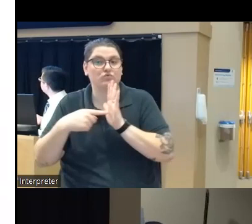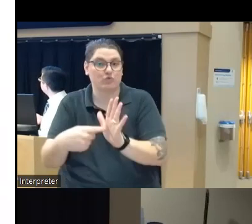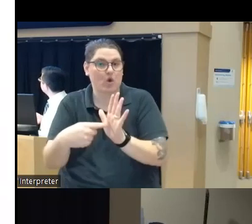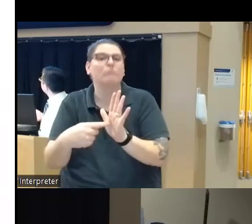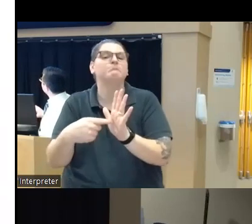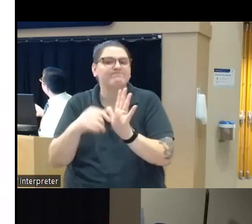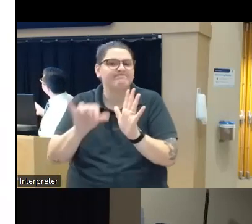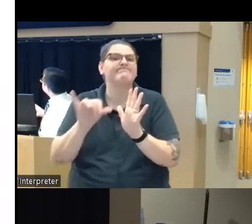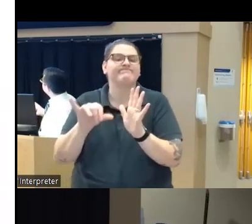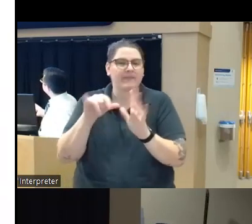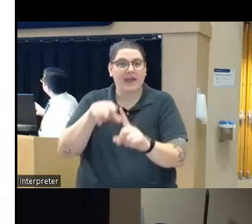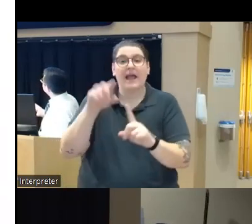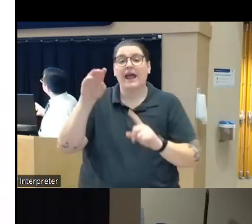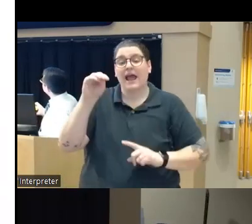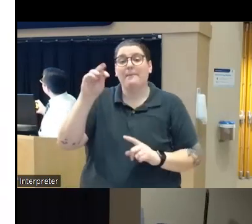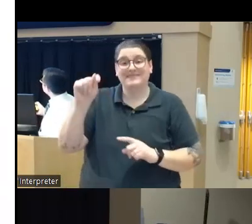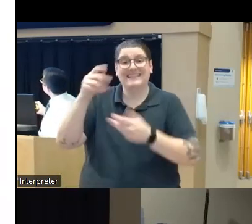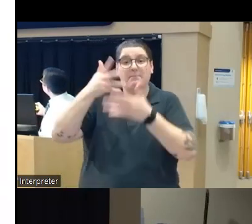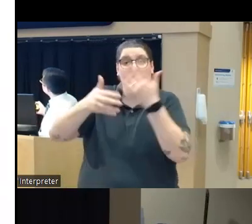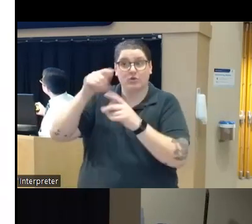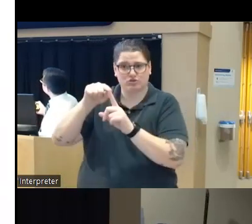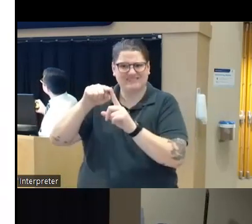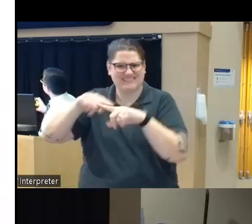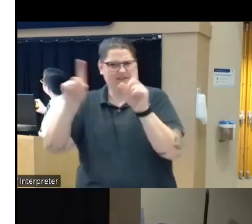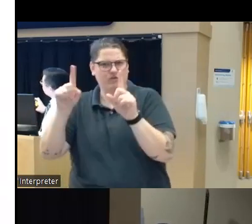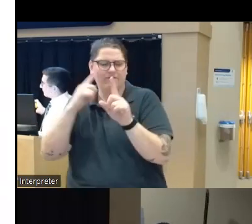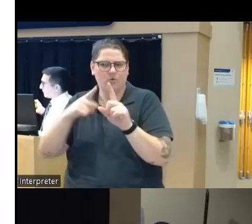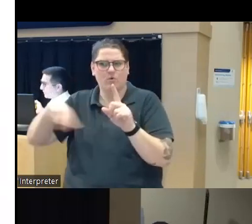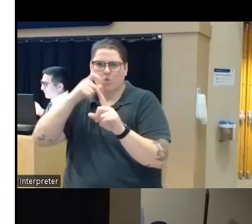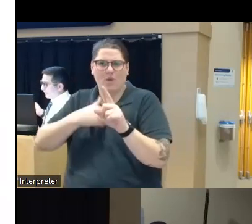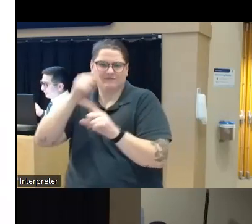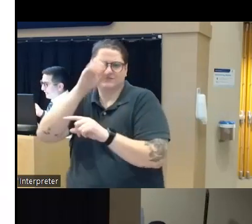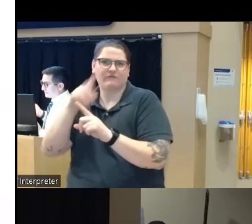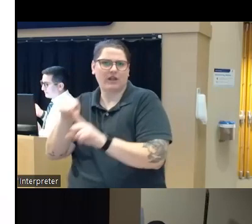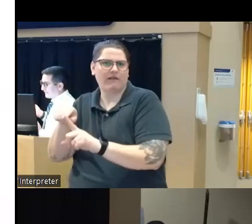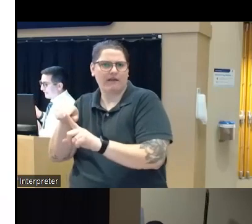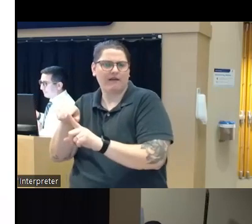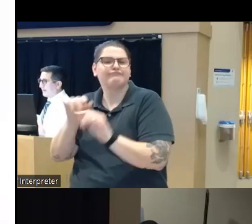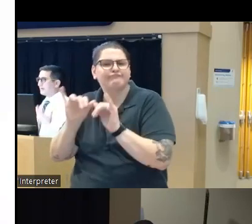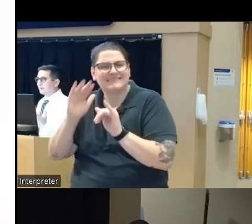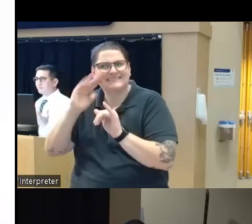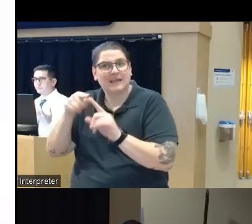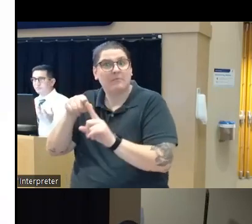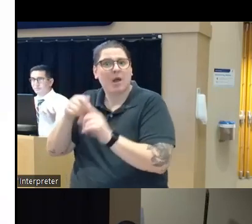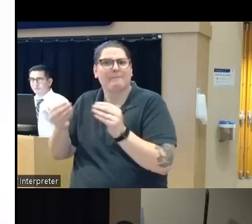that the Mt perfusion is altered in patients with schizophrenia they seem to have higher levels of